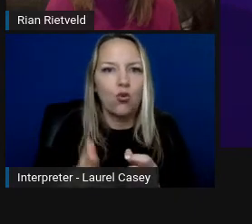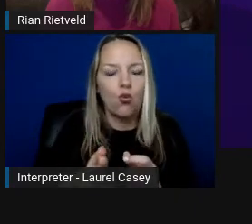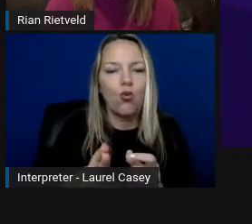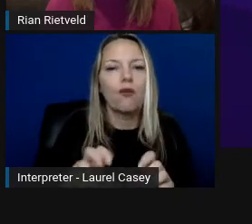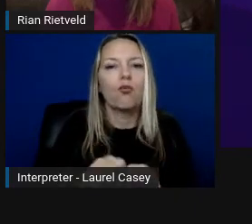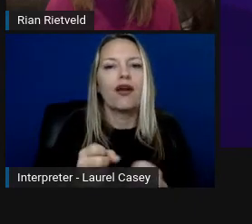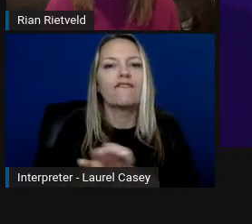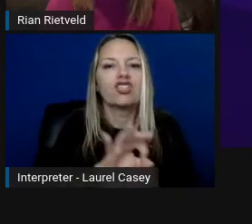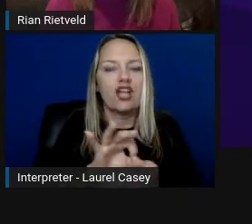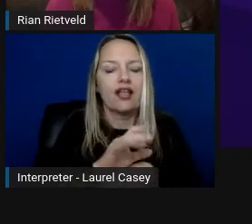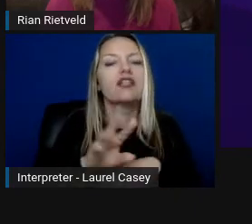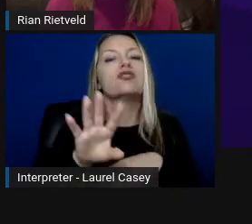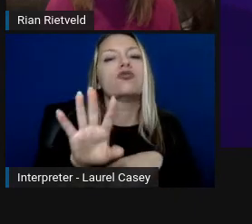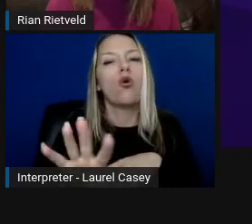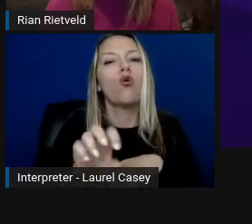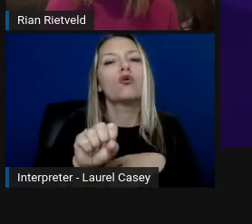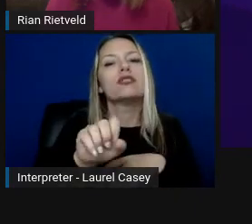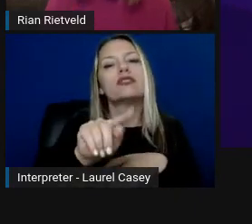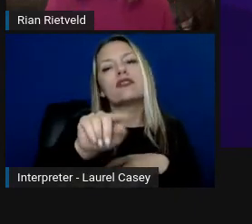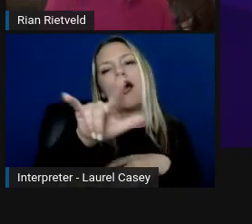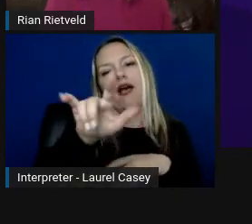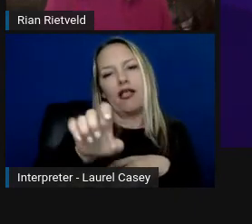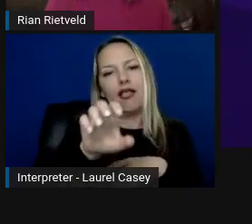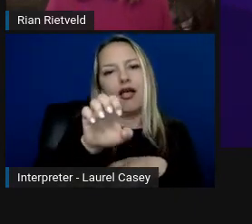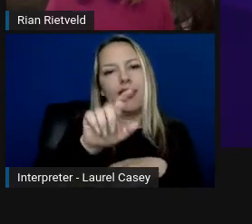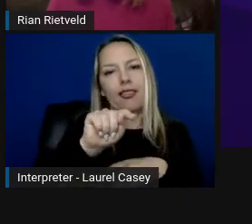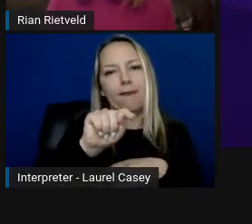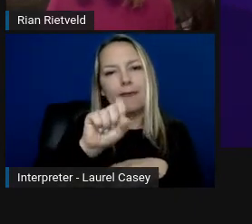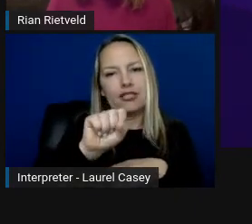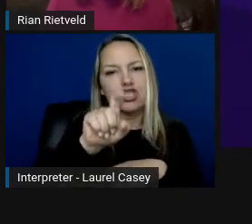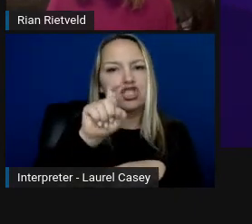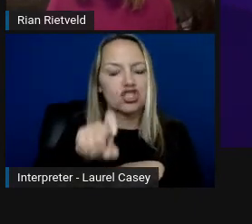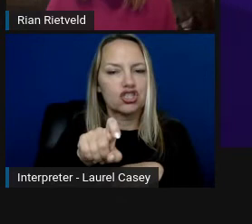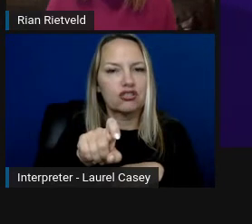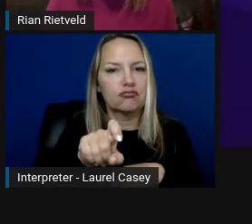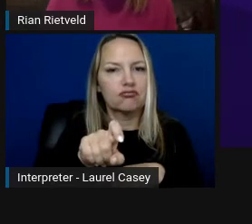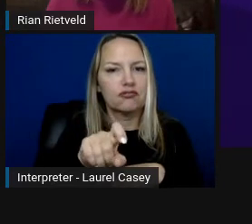Your styled form elements should work the same way as unstyled